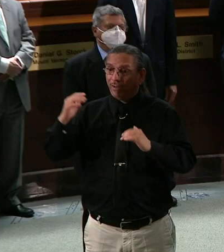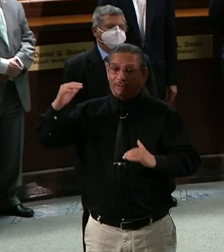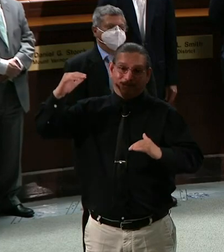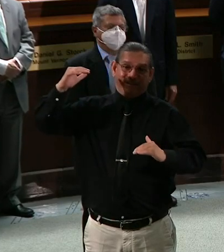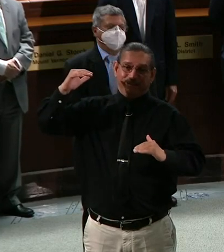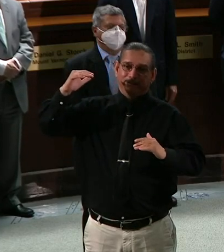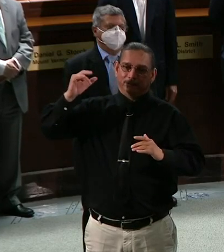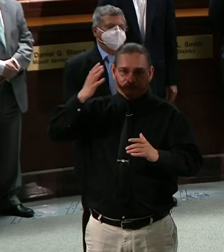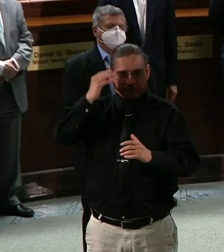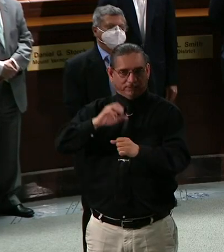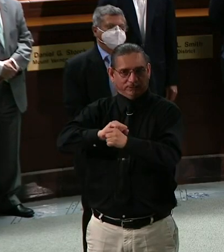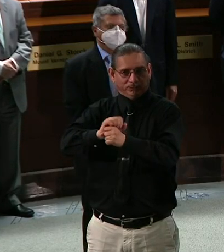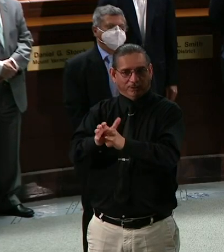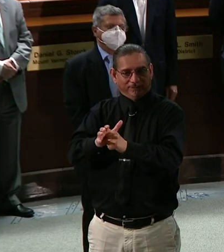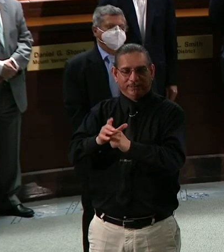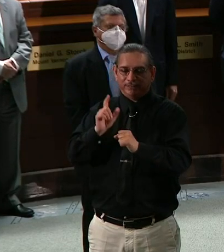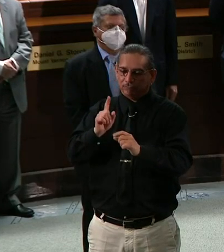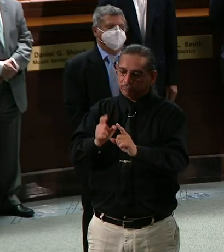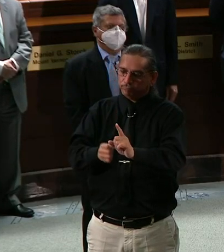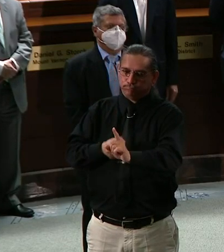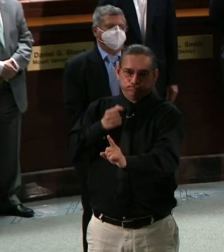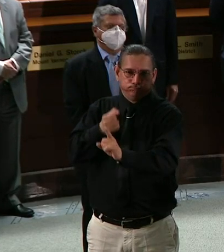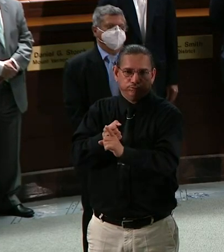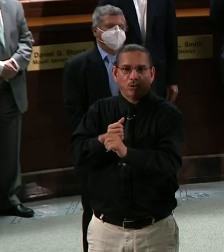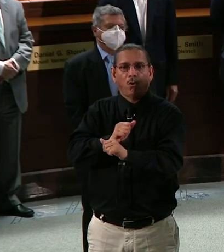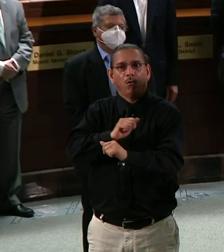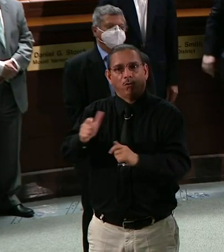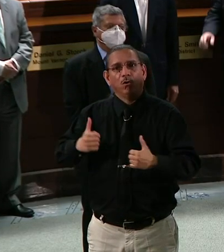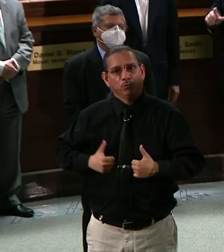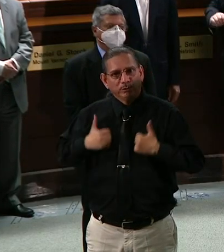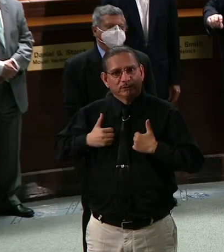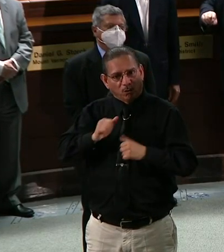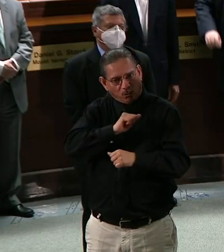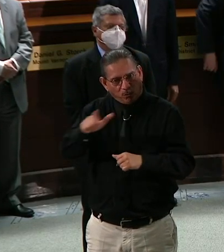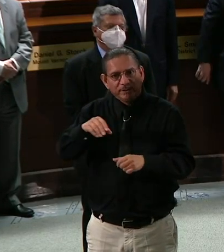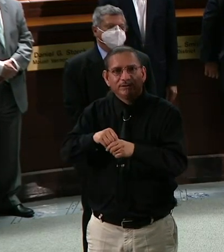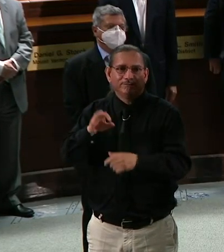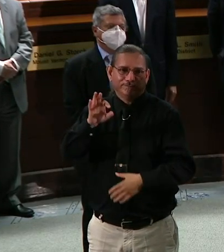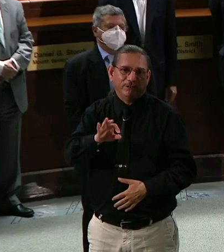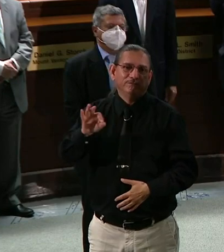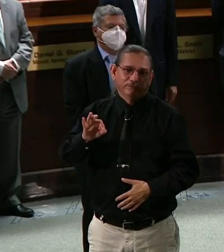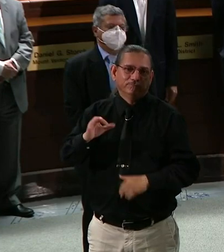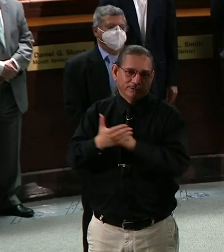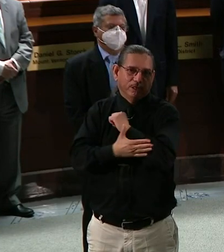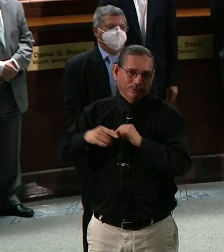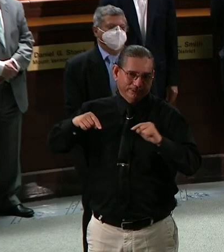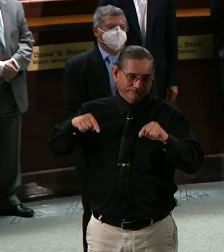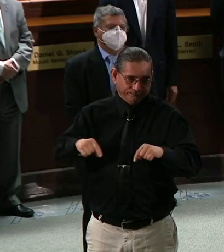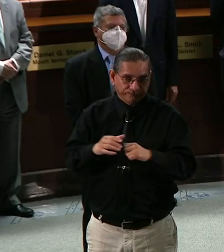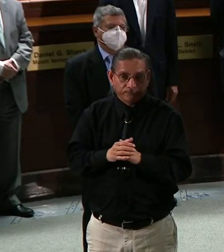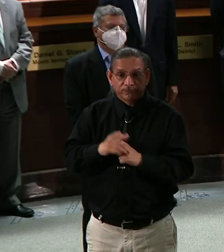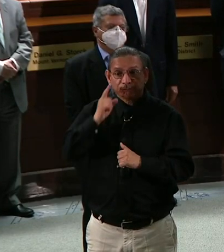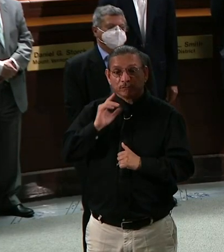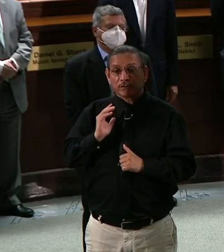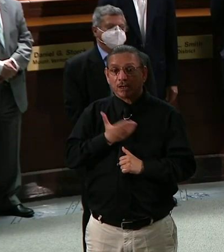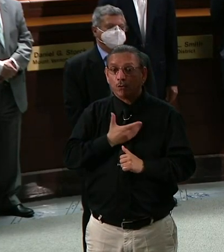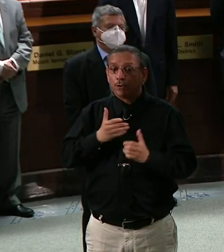THE DISPROPORTIONATE ALITY OF THIS PANDEMIC A FAX ALL OF OUR